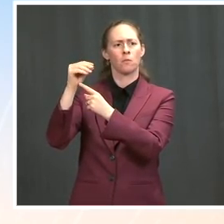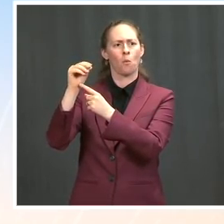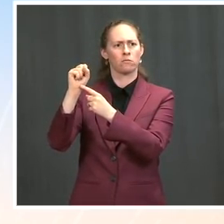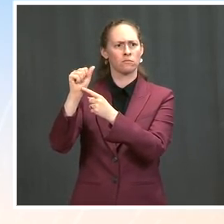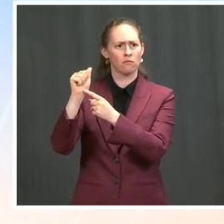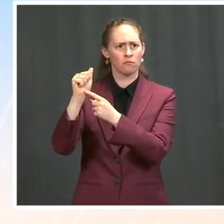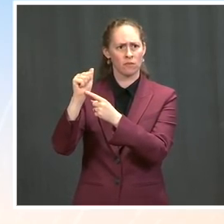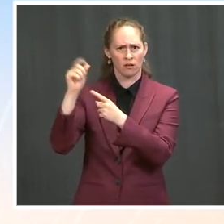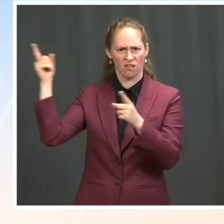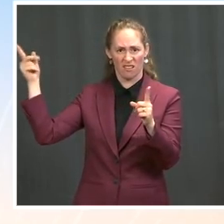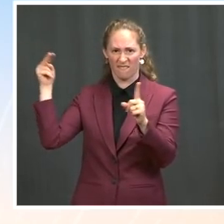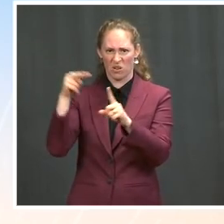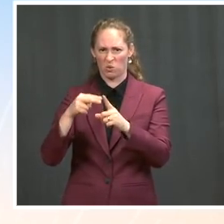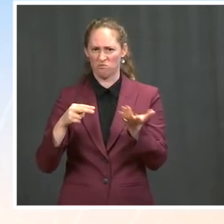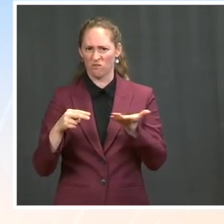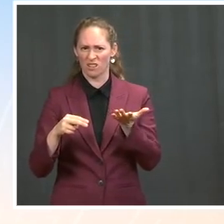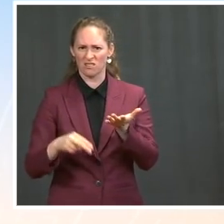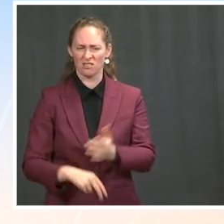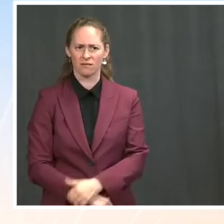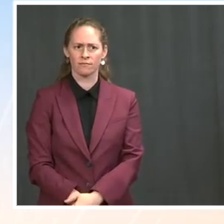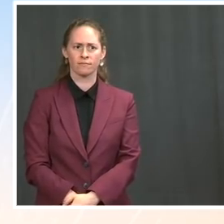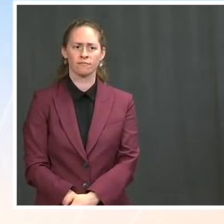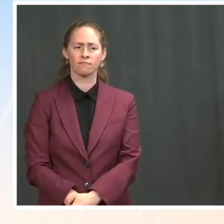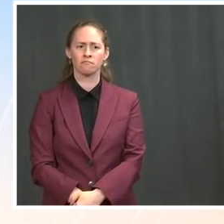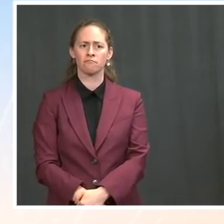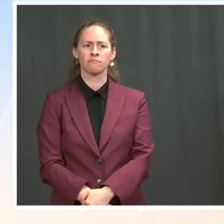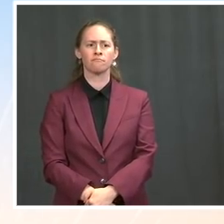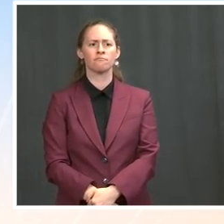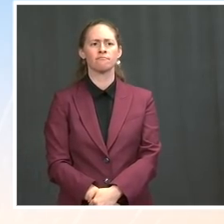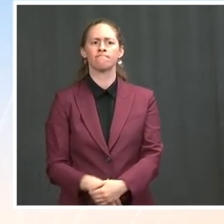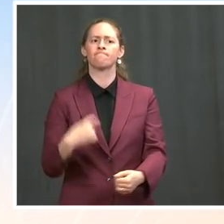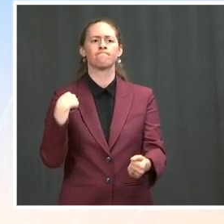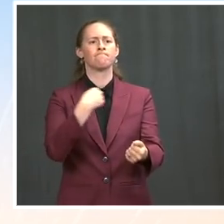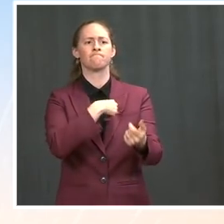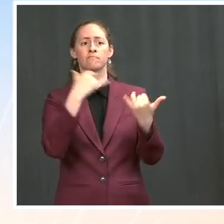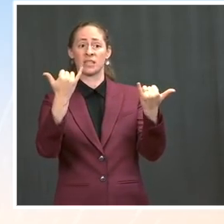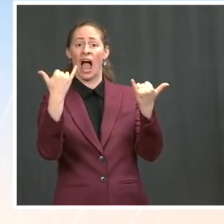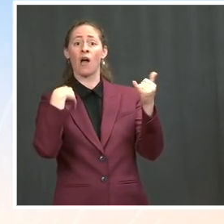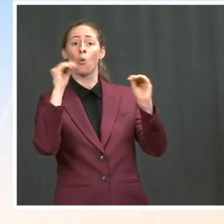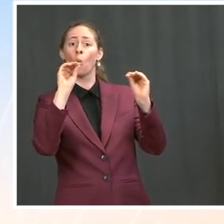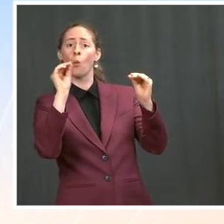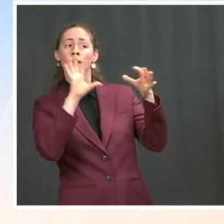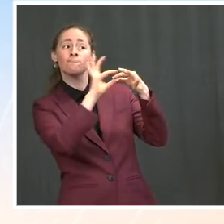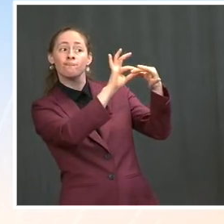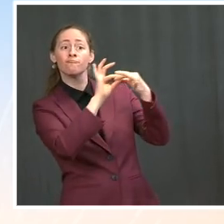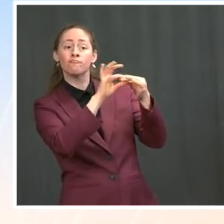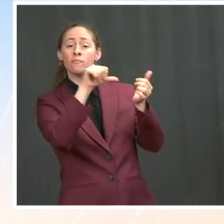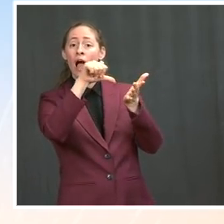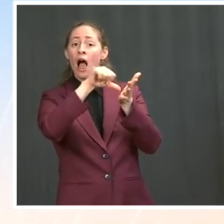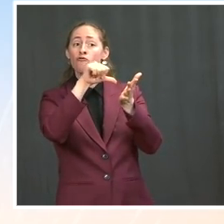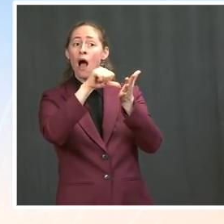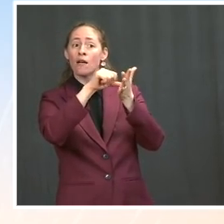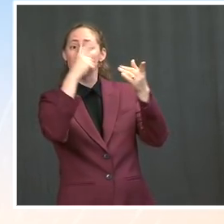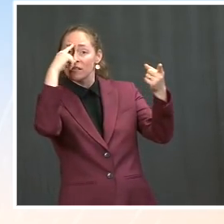have diplomatic relations with Iran or any plans to meet with the lead- -- at the leader level, so it's unclear that anything